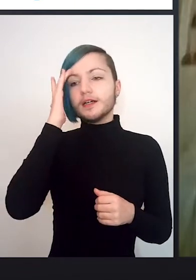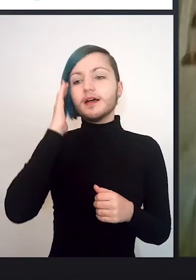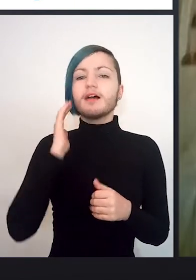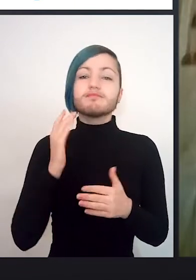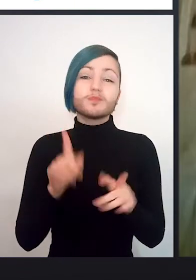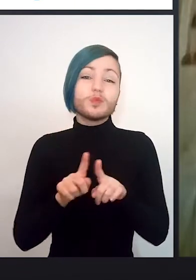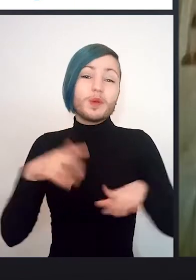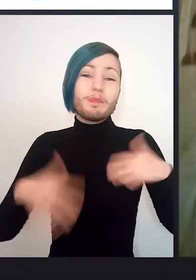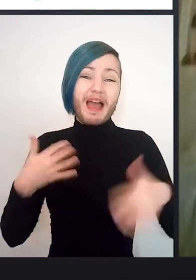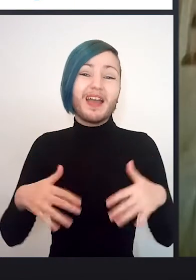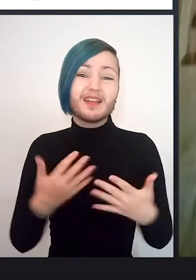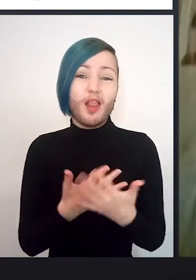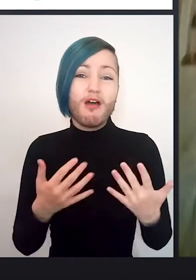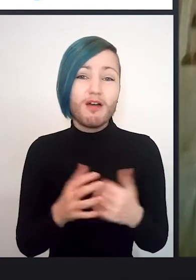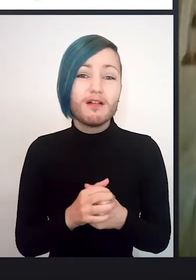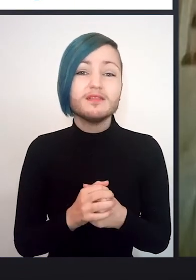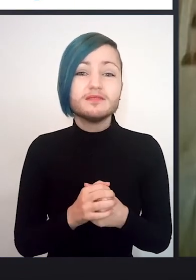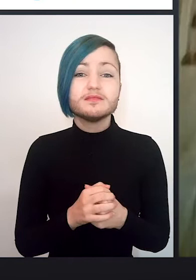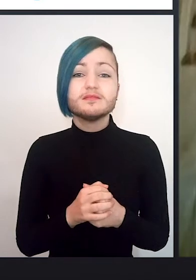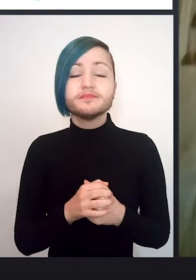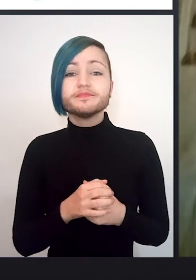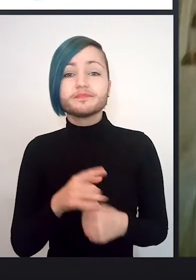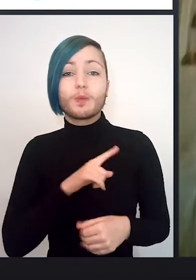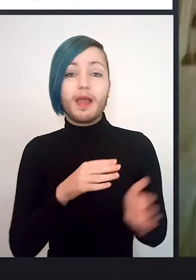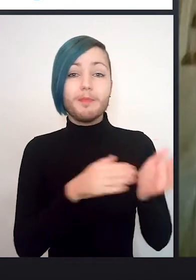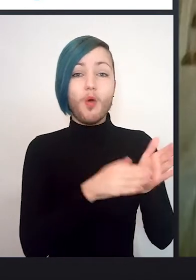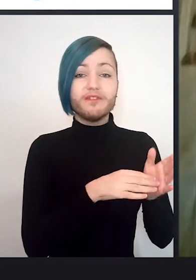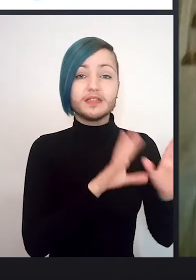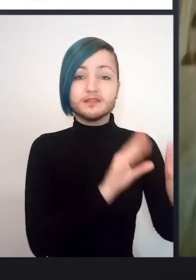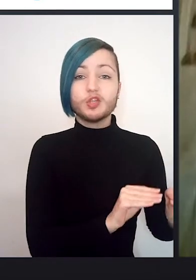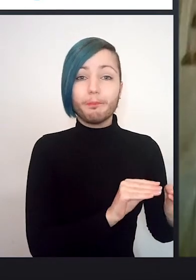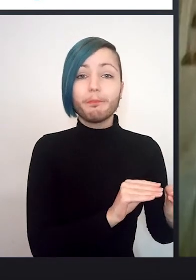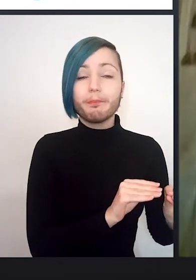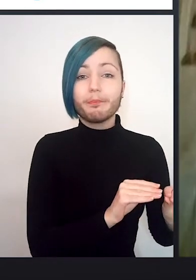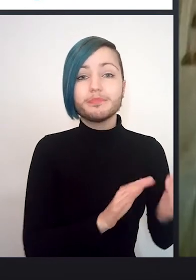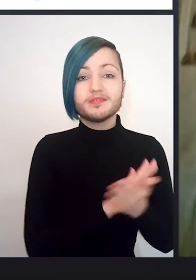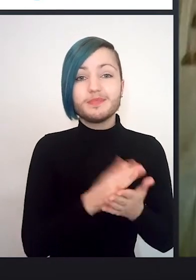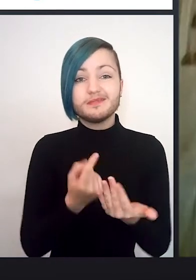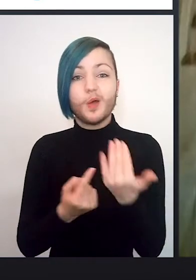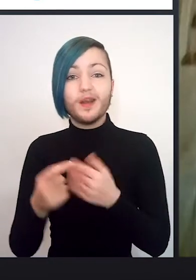And you are in pain, cause once the morphine is off then you've just got